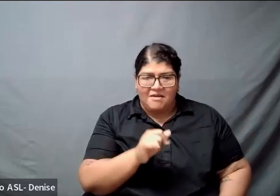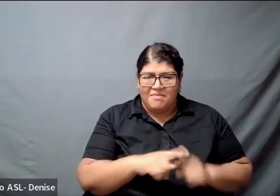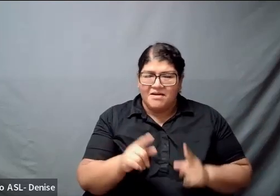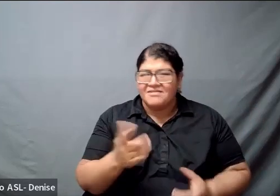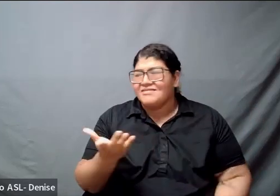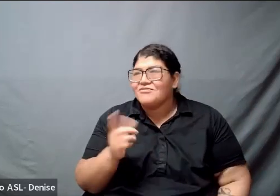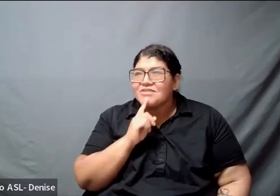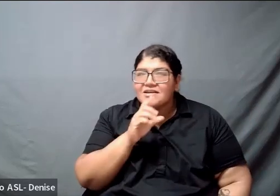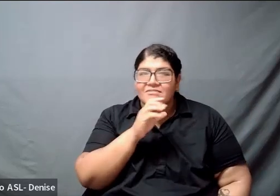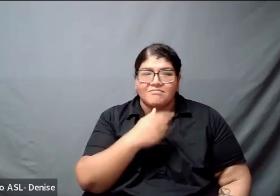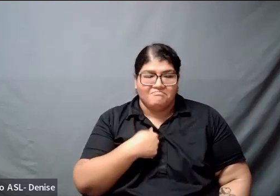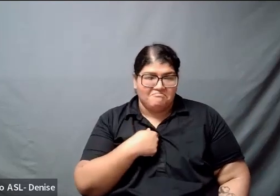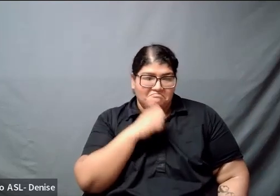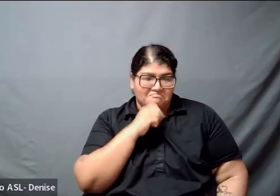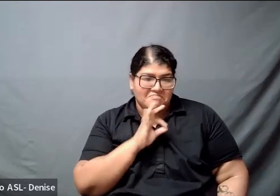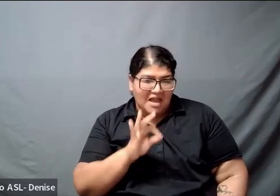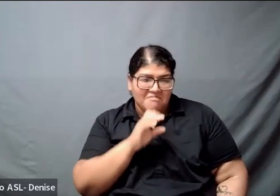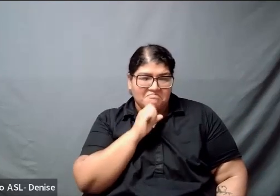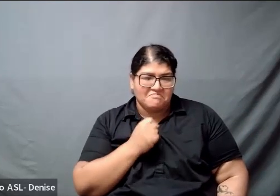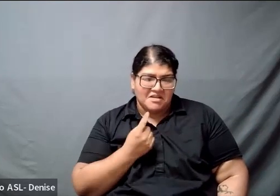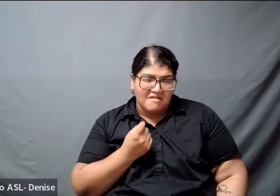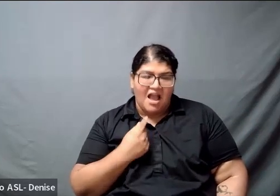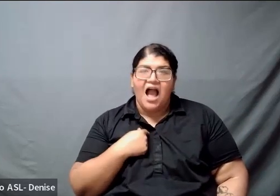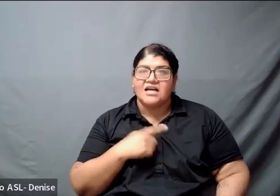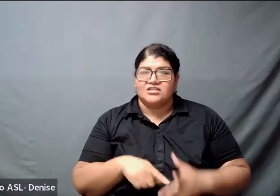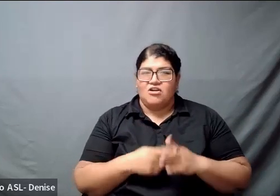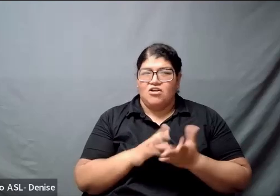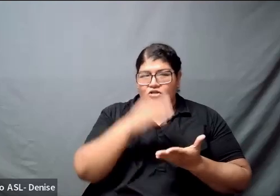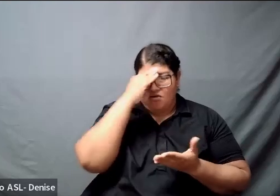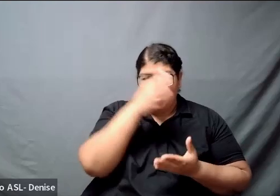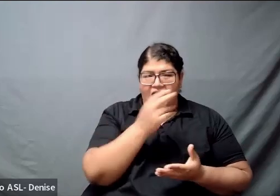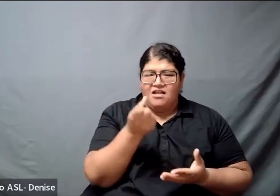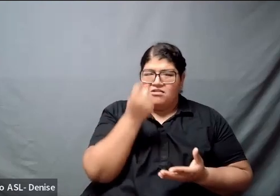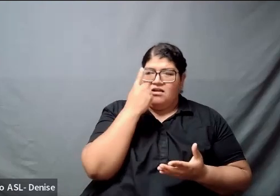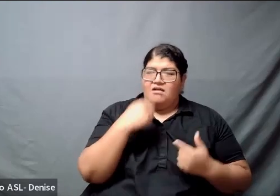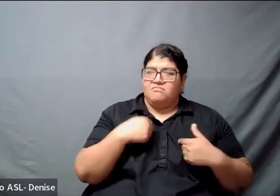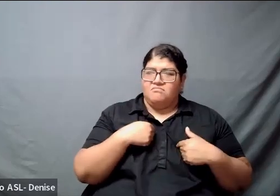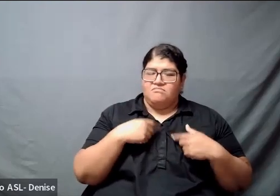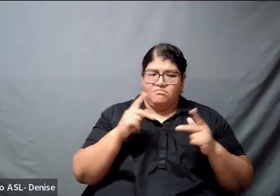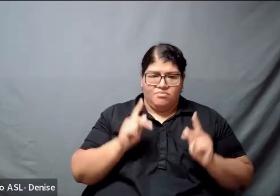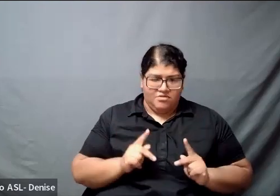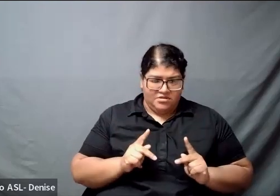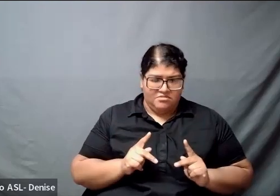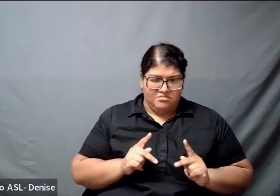11 years old is when I feel like I started learning and understanding that I was a person with beliefs that was more than just,